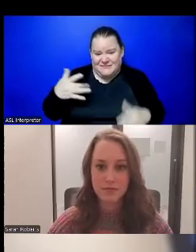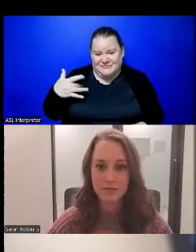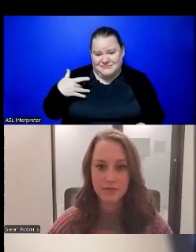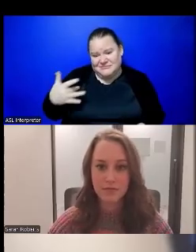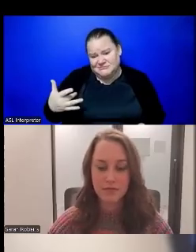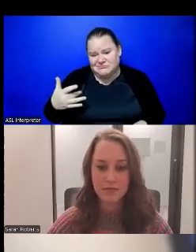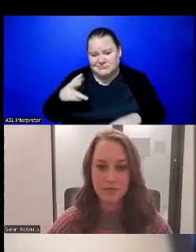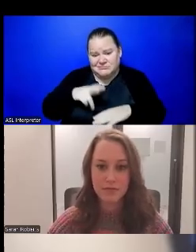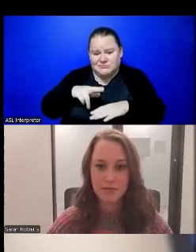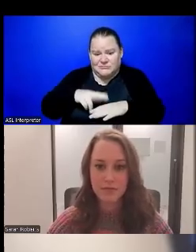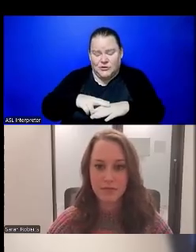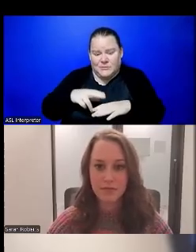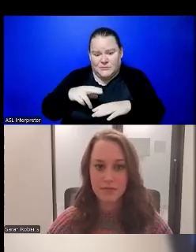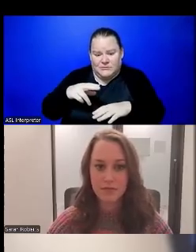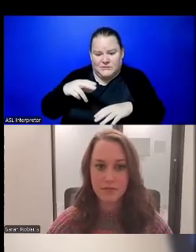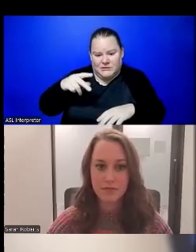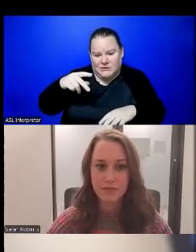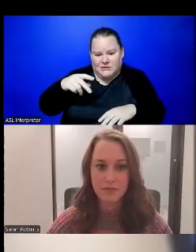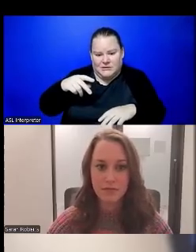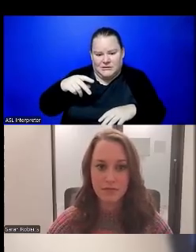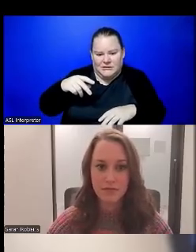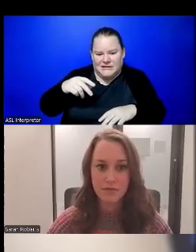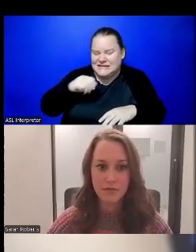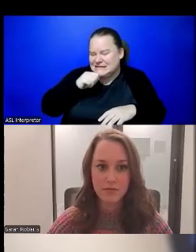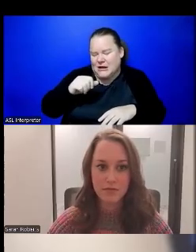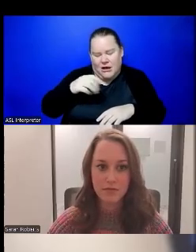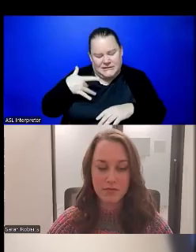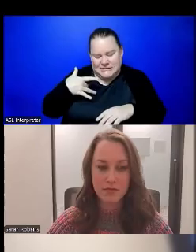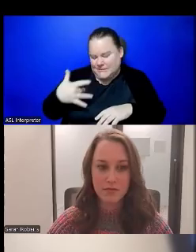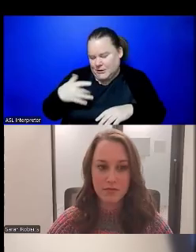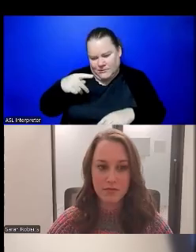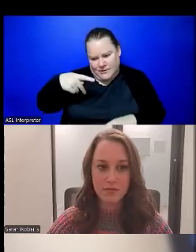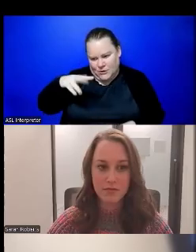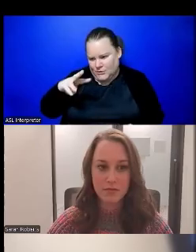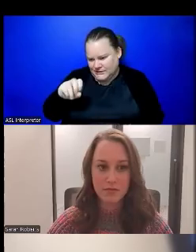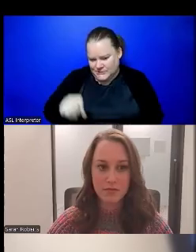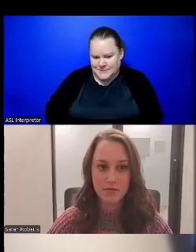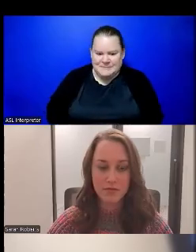Prader relief syndrome. Scott Clements: Yeah, I would agree with that as well. A lot